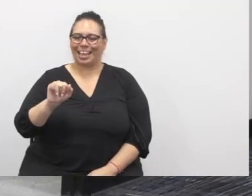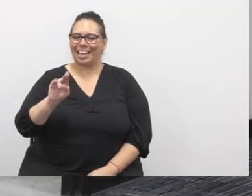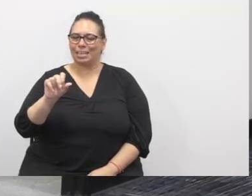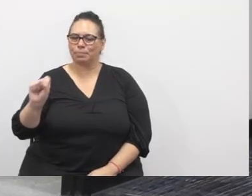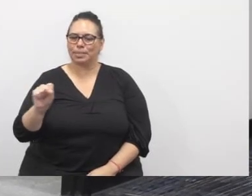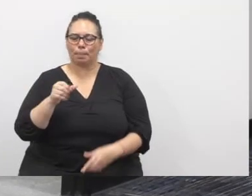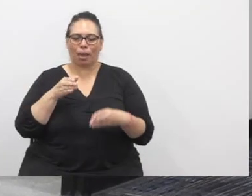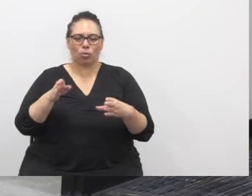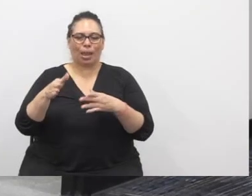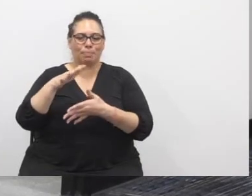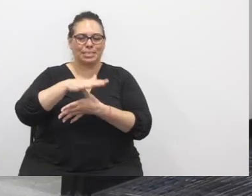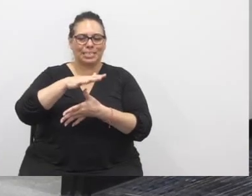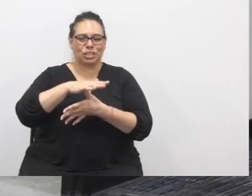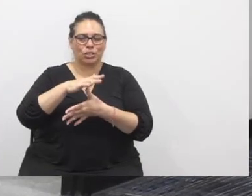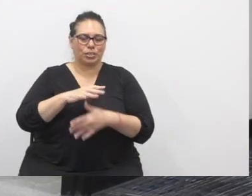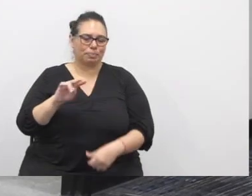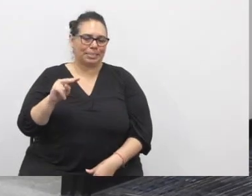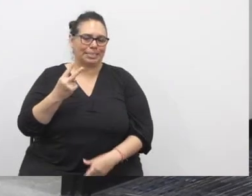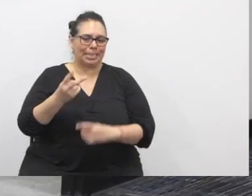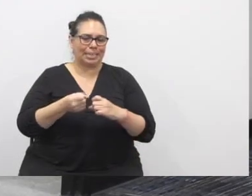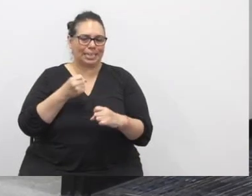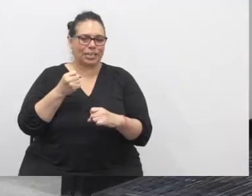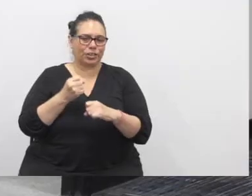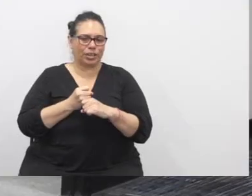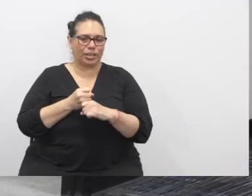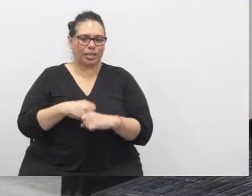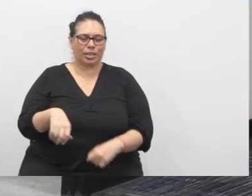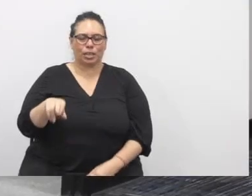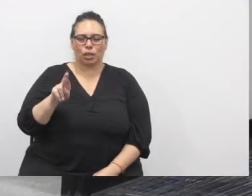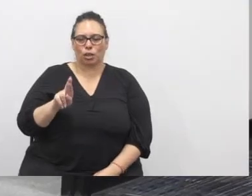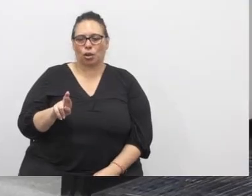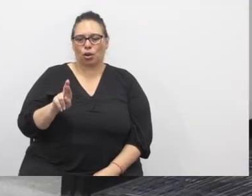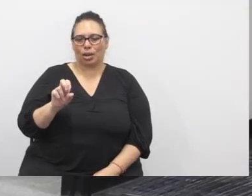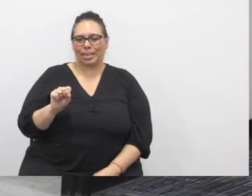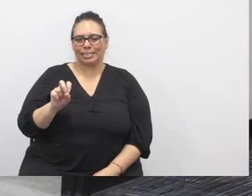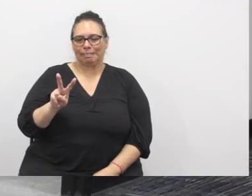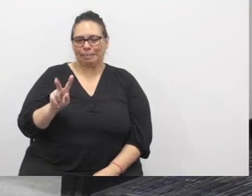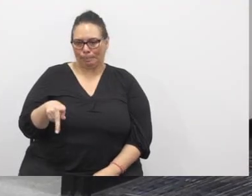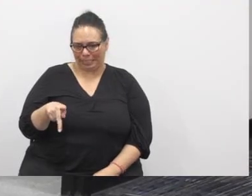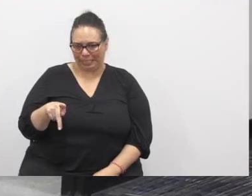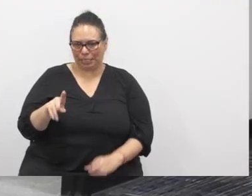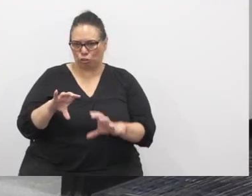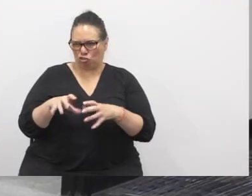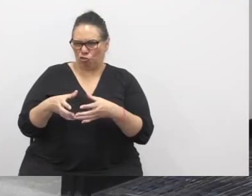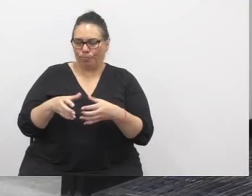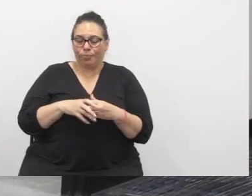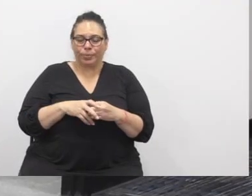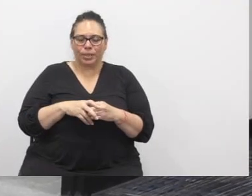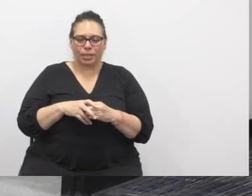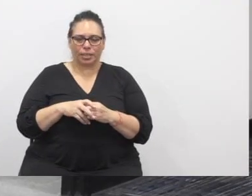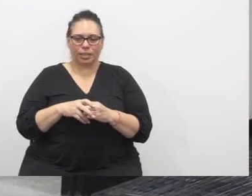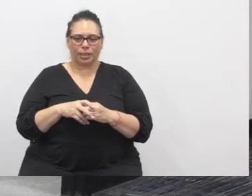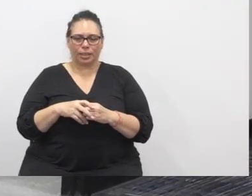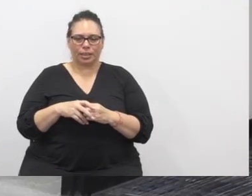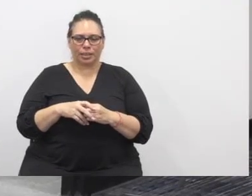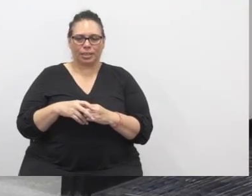I'm a senior, this is my second year in RSVP. And something that really stands out for me